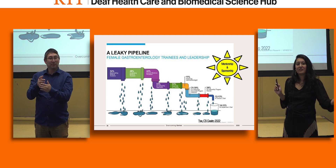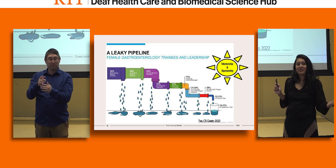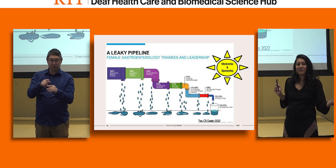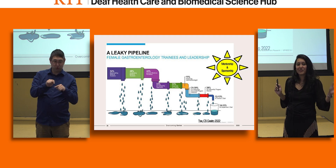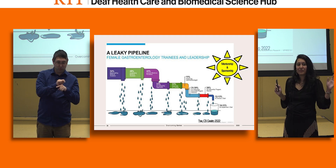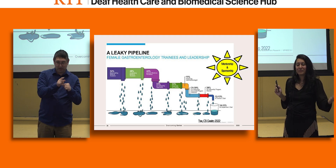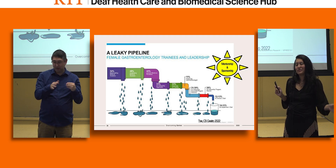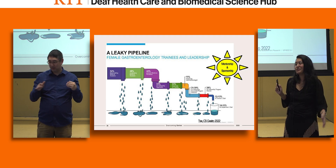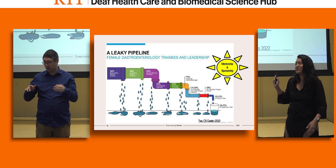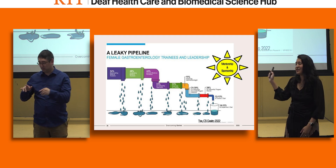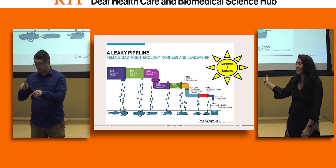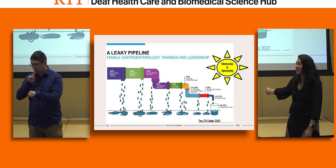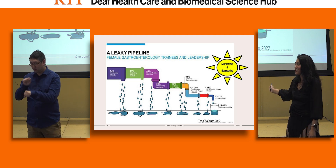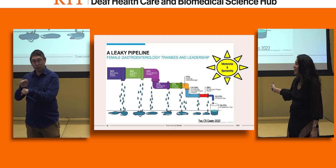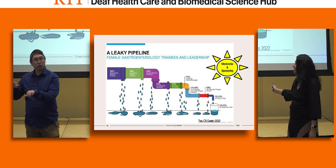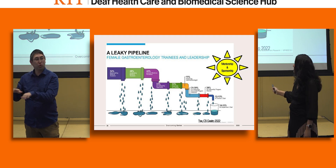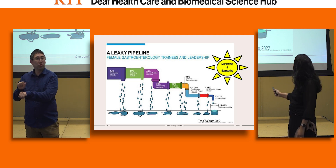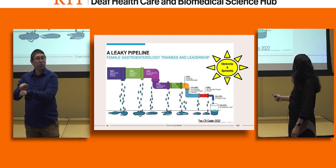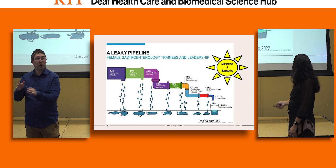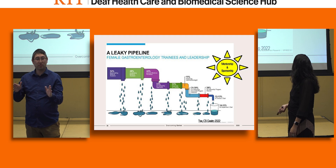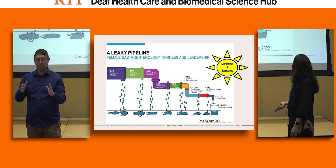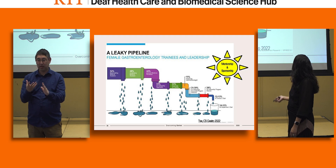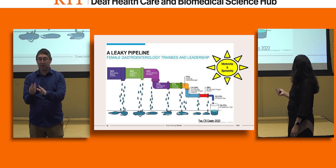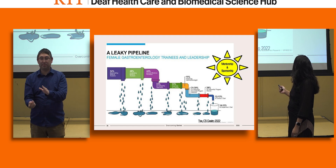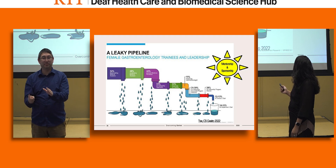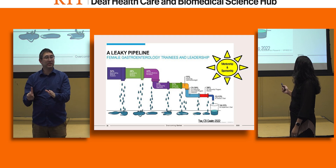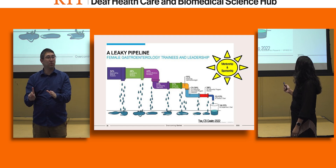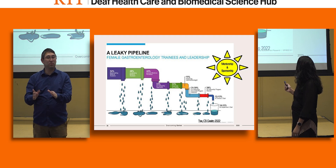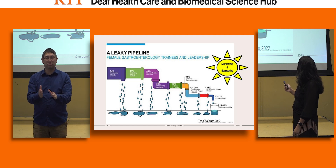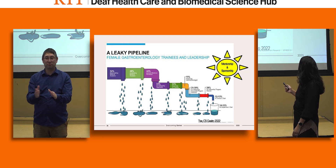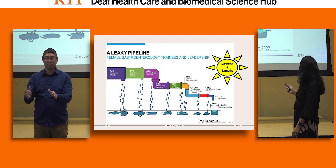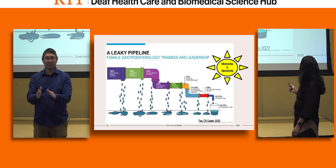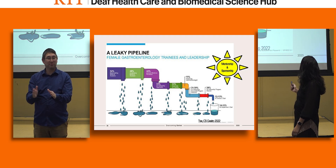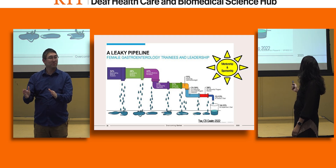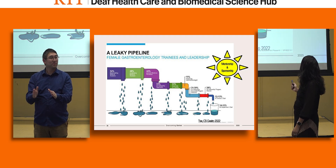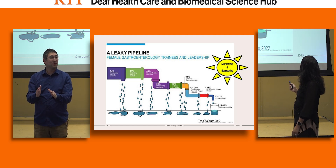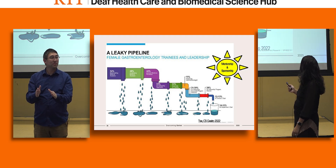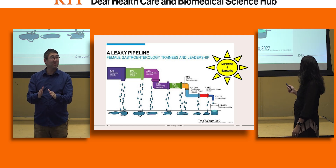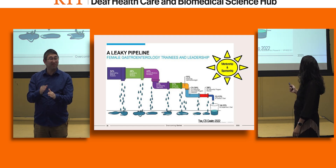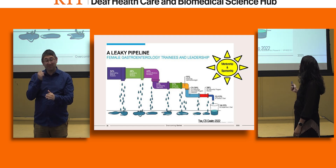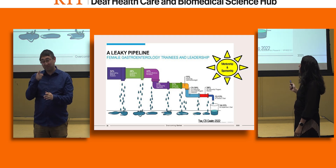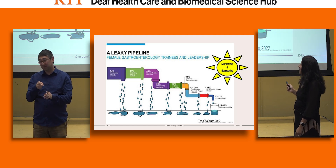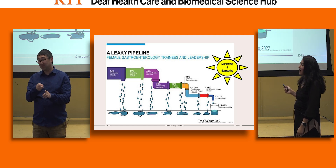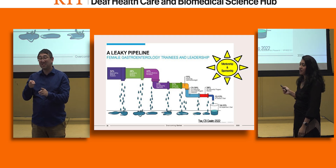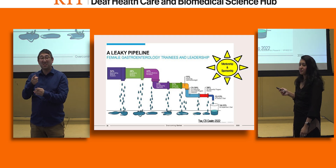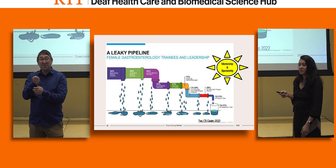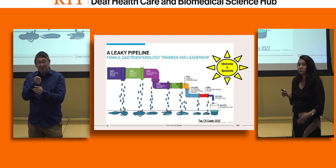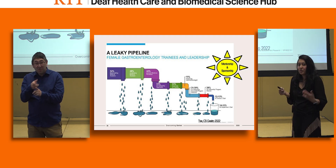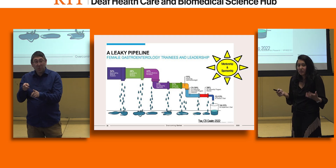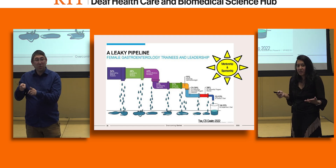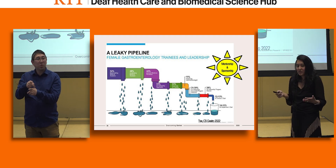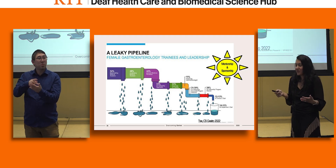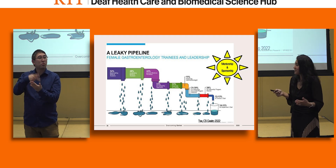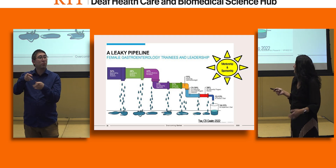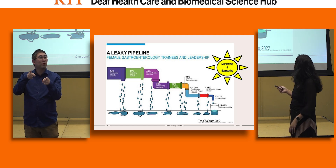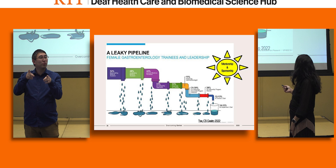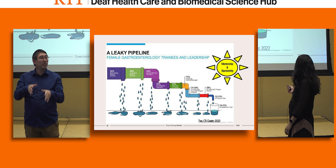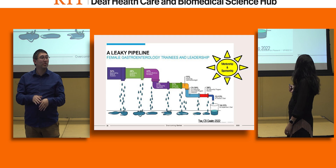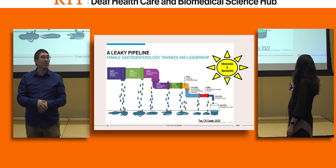somewhere between training and practice. And then, as you can see, very few are actually program directors,